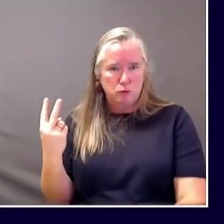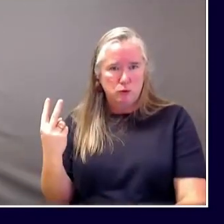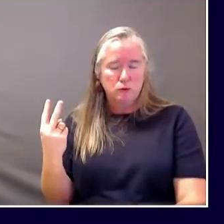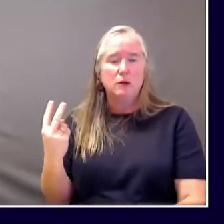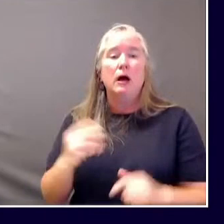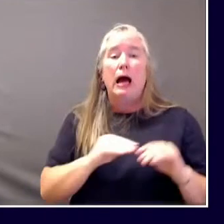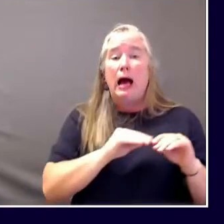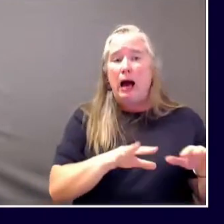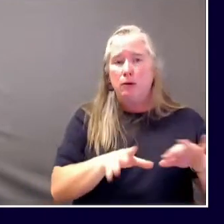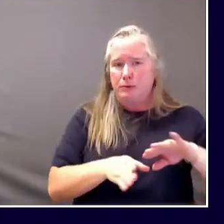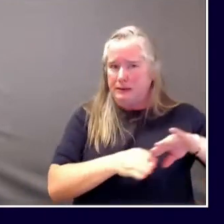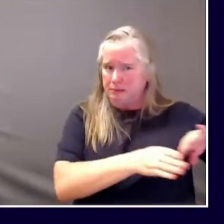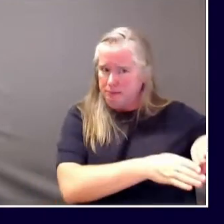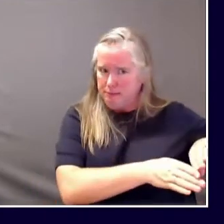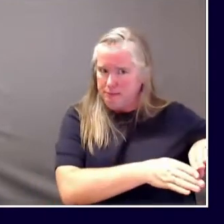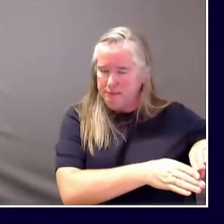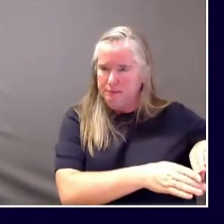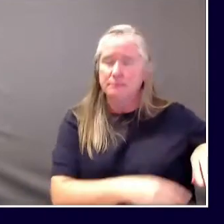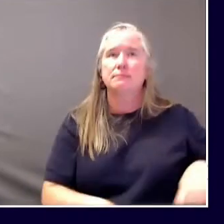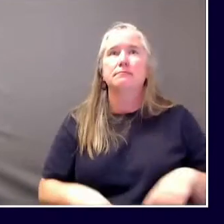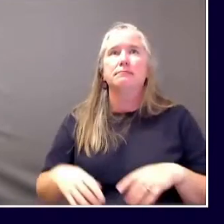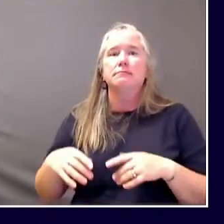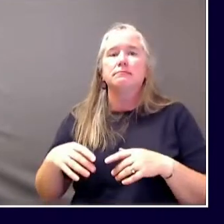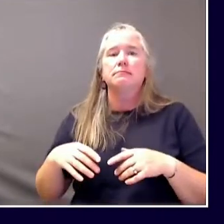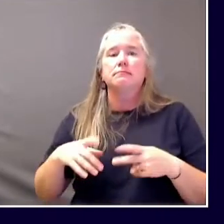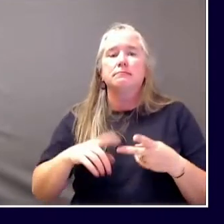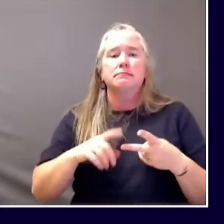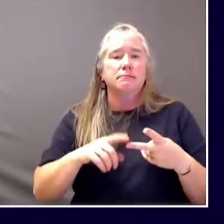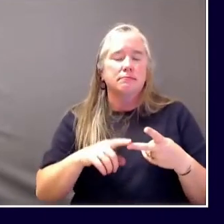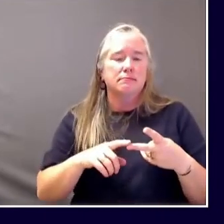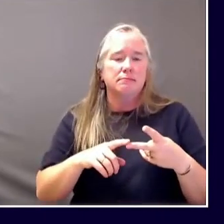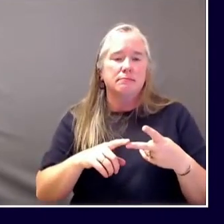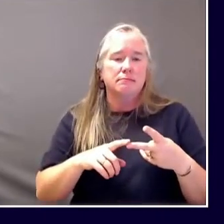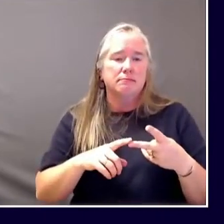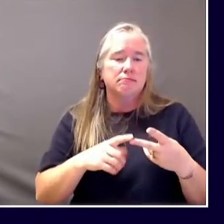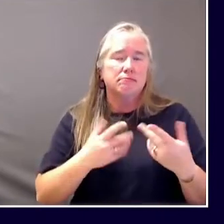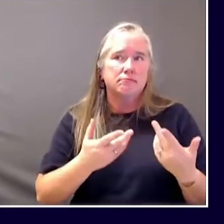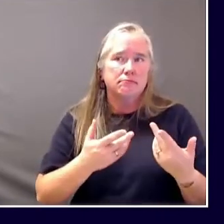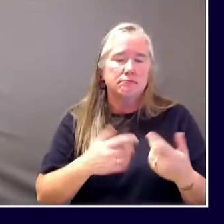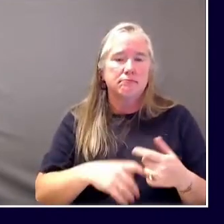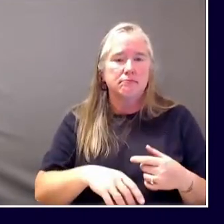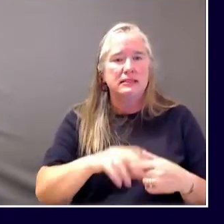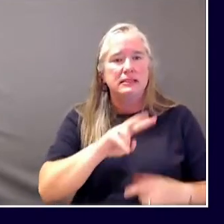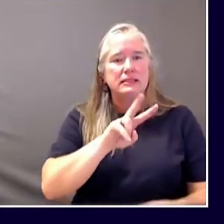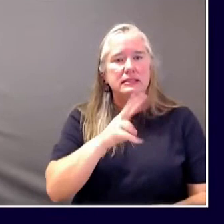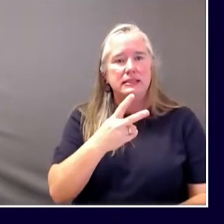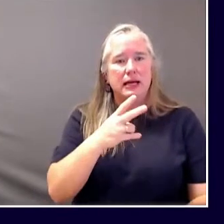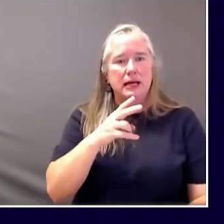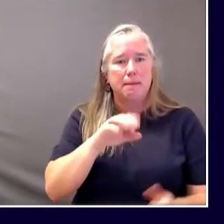associated cases leaving aside